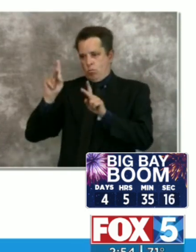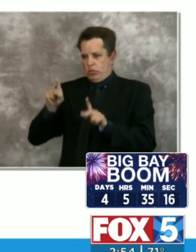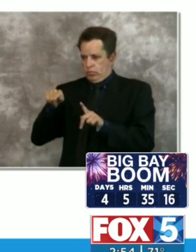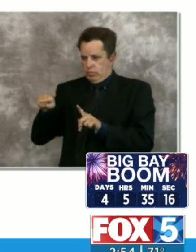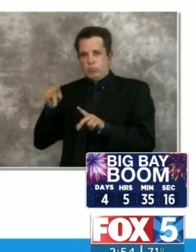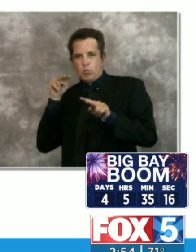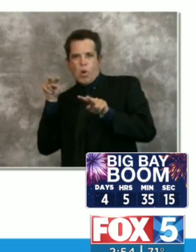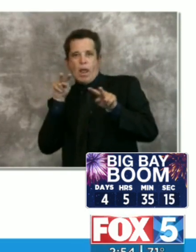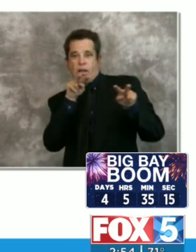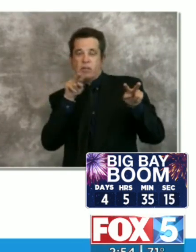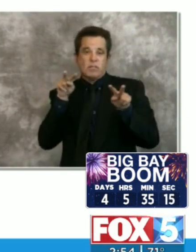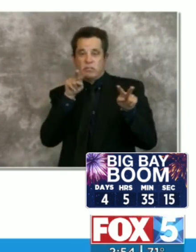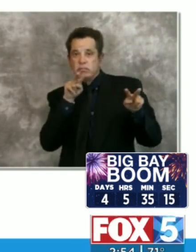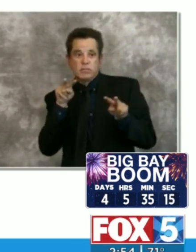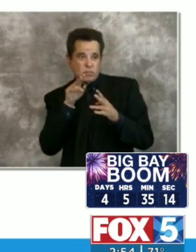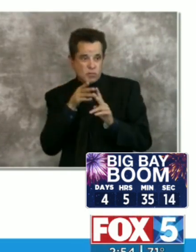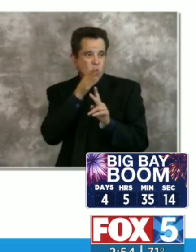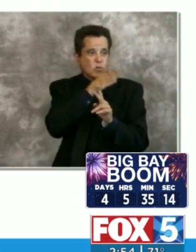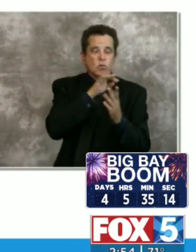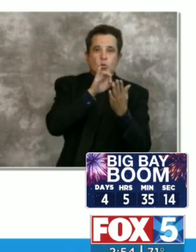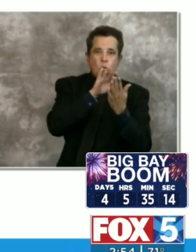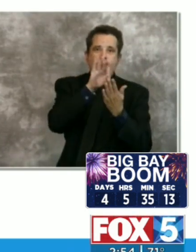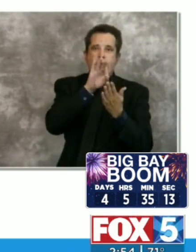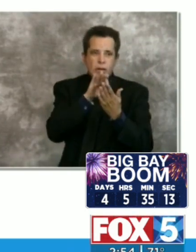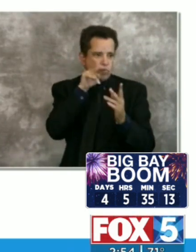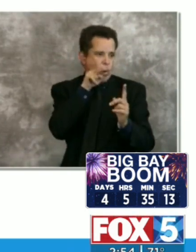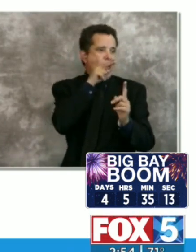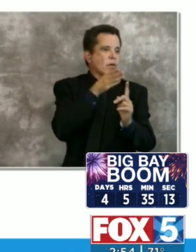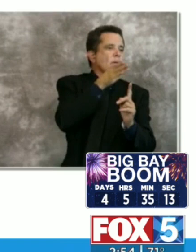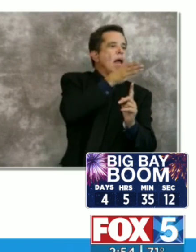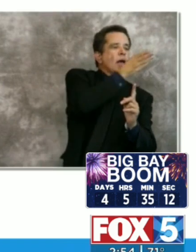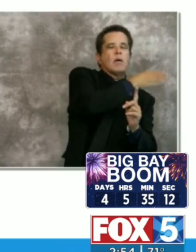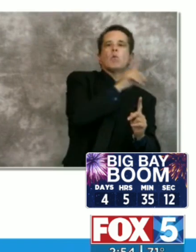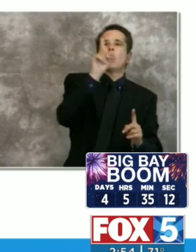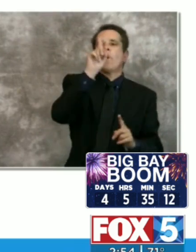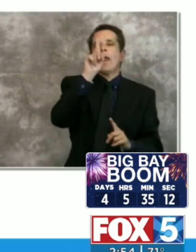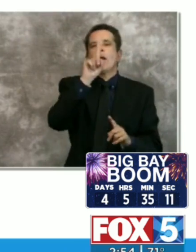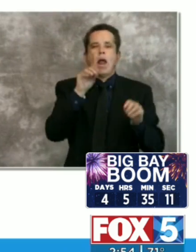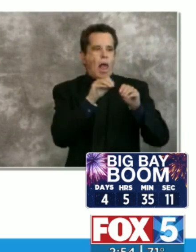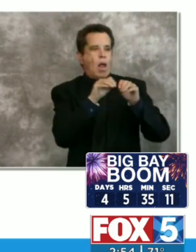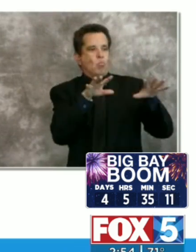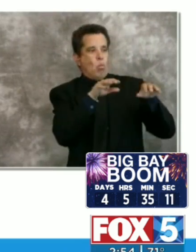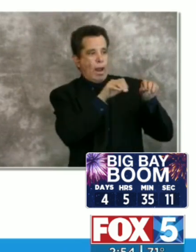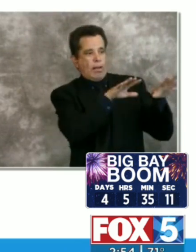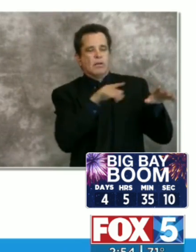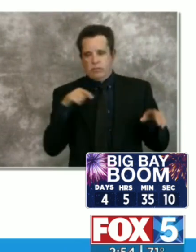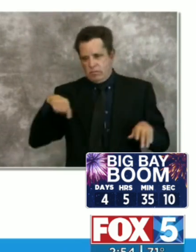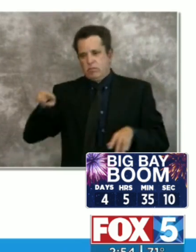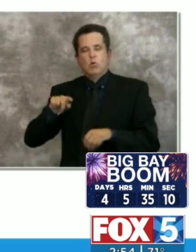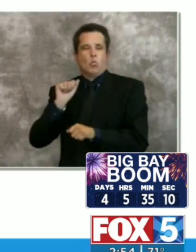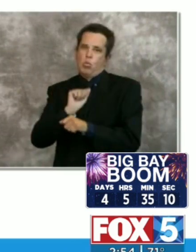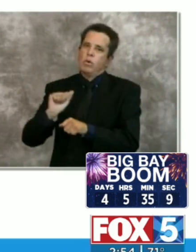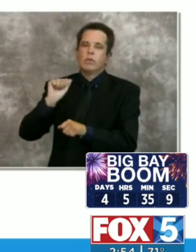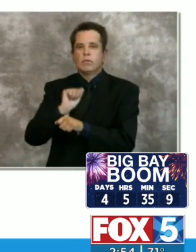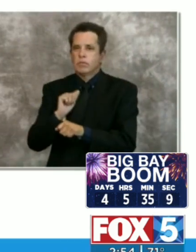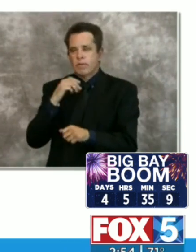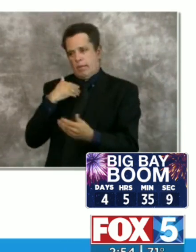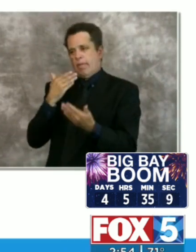ABOUT THE 473 CONTACT TRACERS WE KNOW ABOUT EVERY DAY AND ARE WORKING TO TRACK DOWN THE CLOSE CONTACT AND THE SOURCES